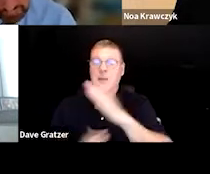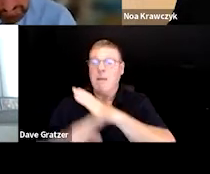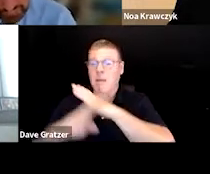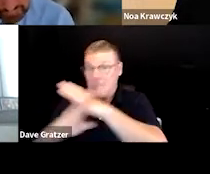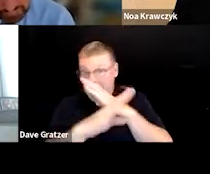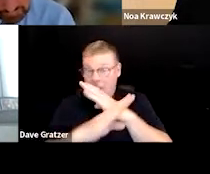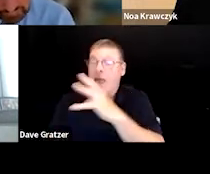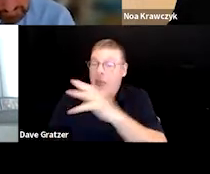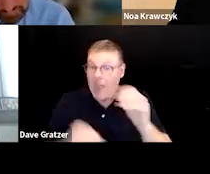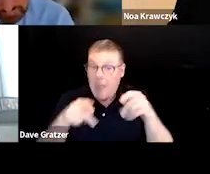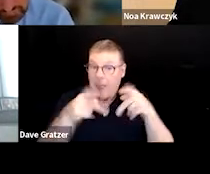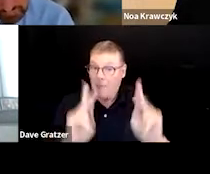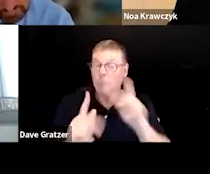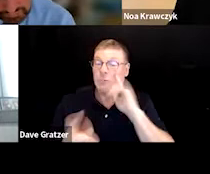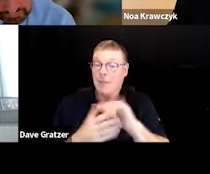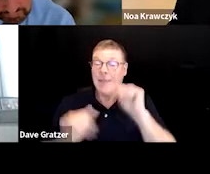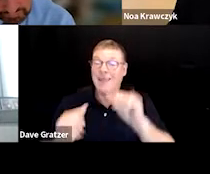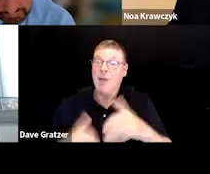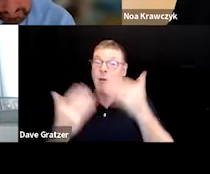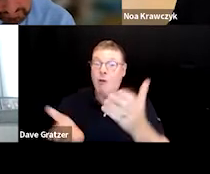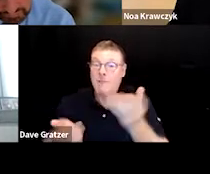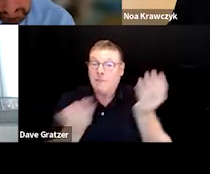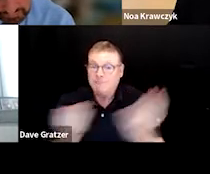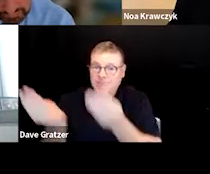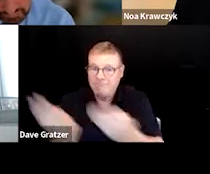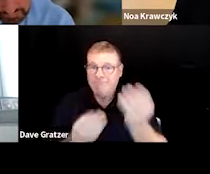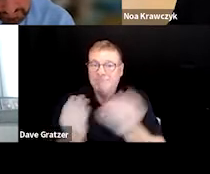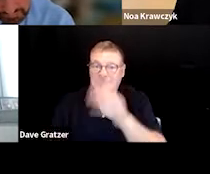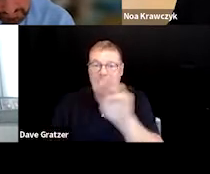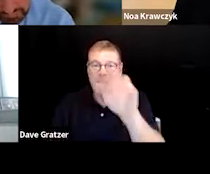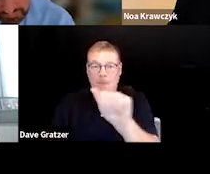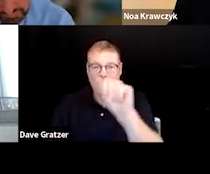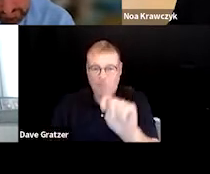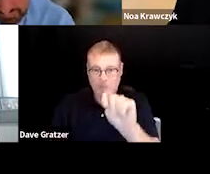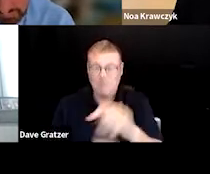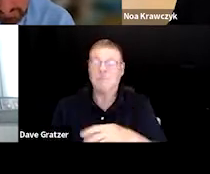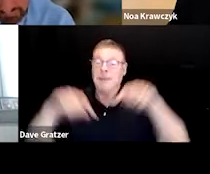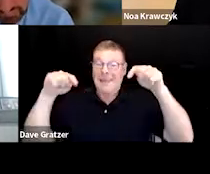that jails may navigate in offering MAT. This webinar features information